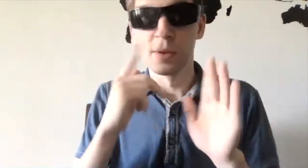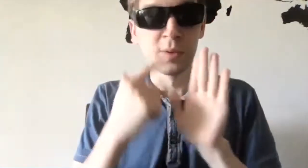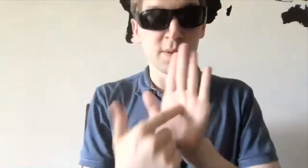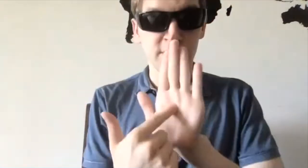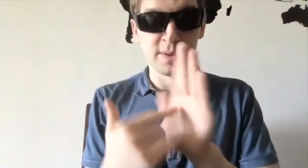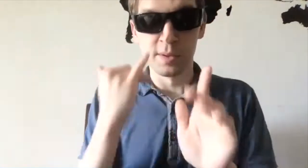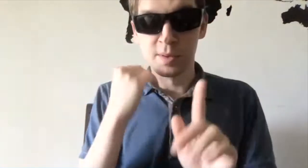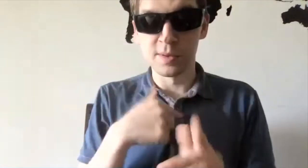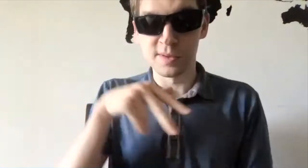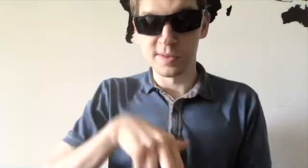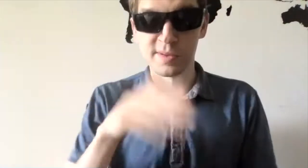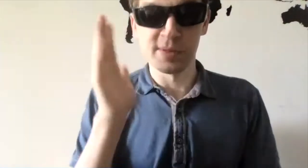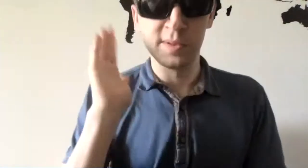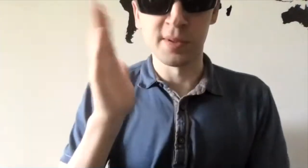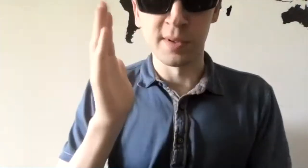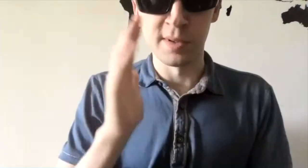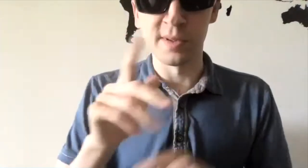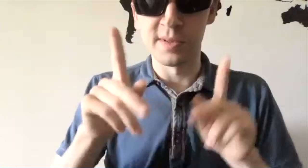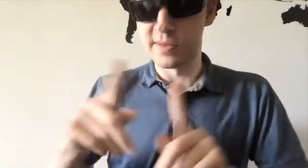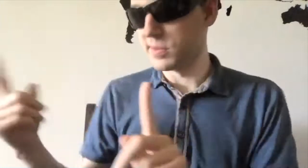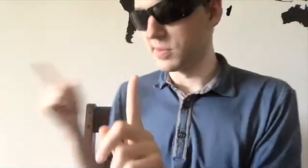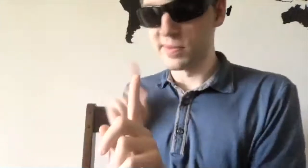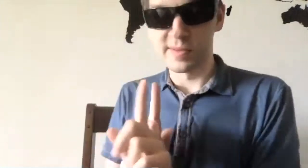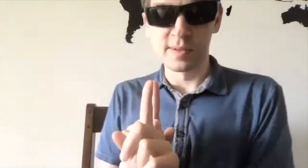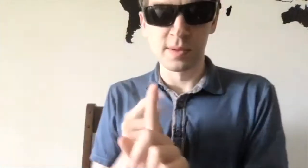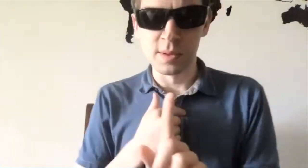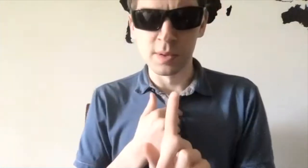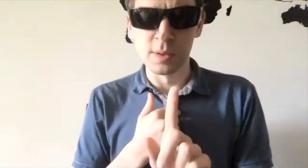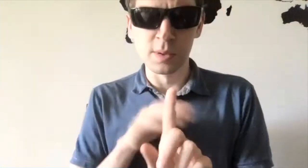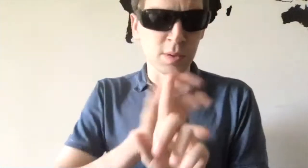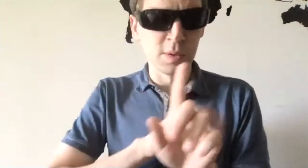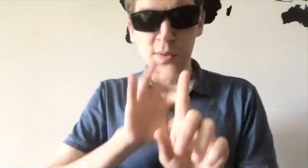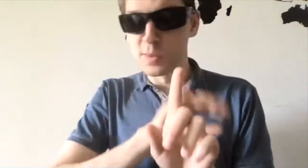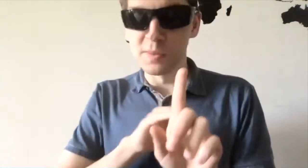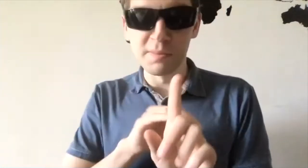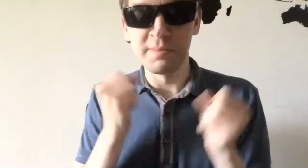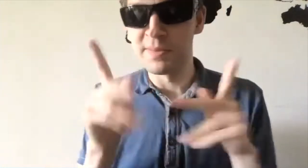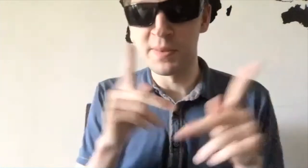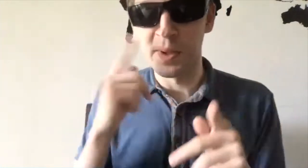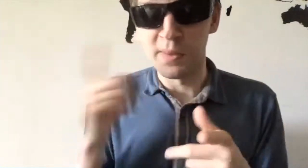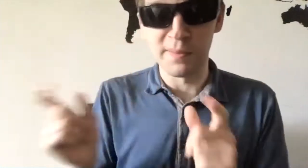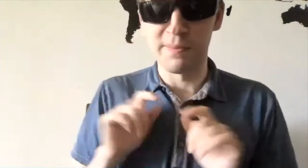It just depends on the position the person is in if they're presenting or if they're...